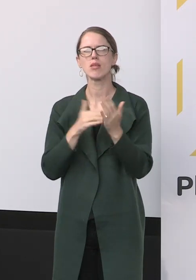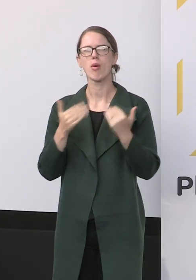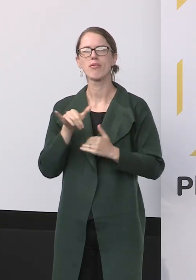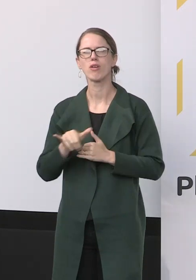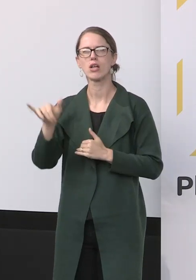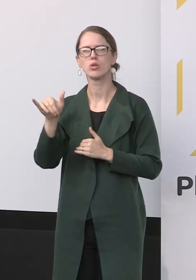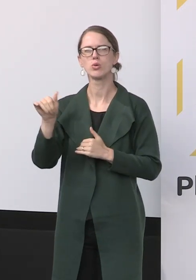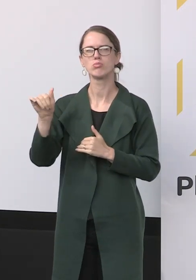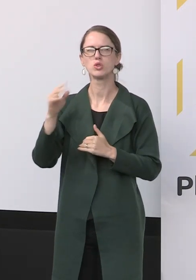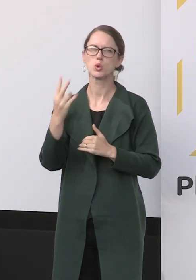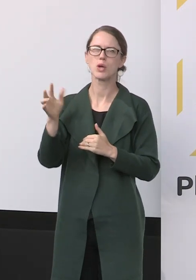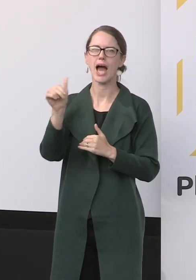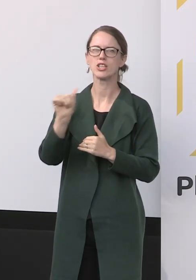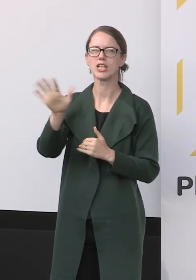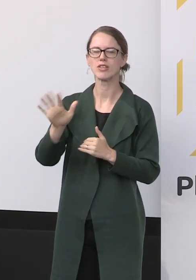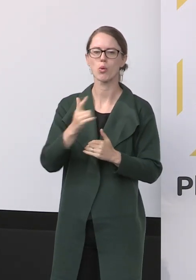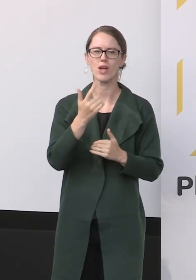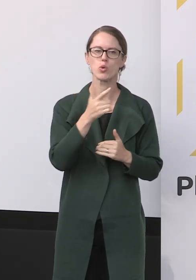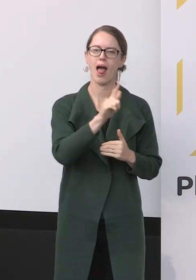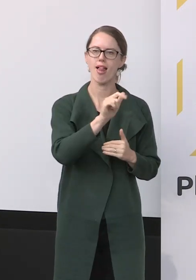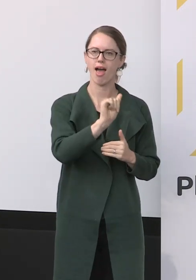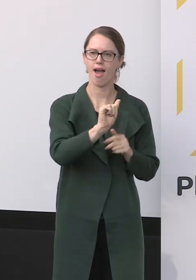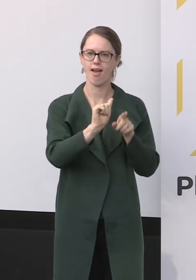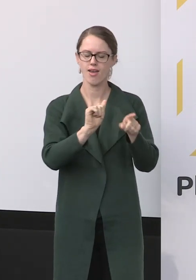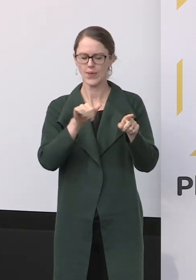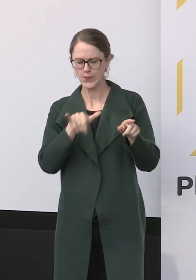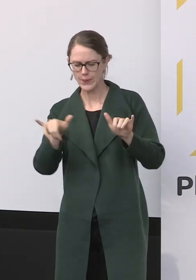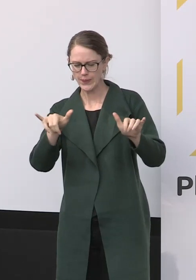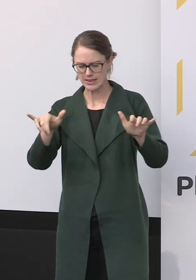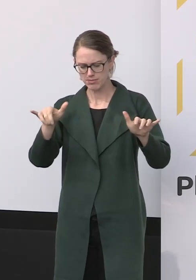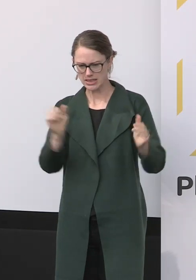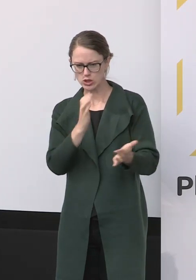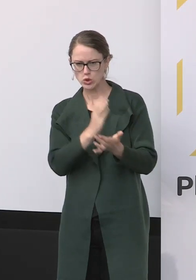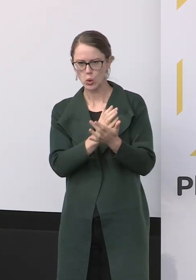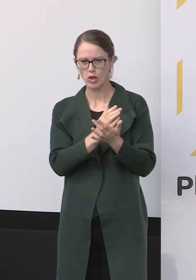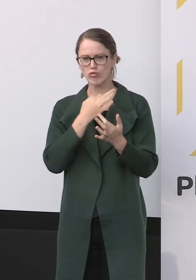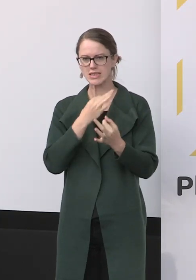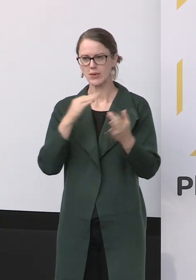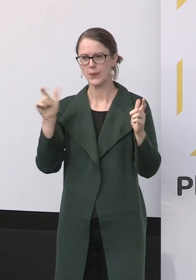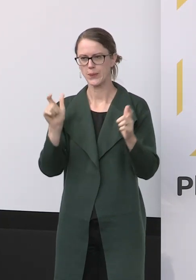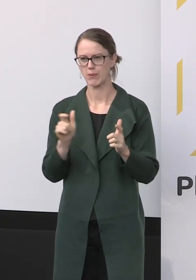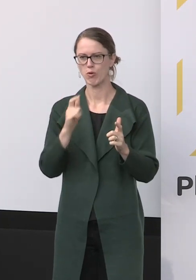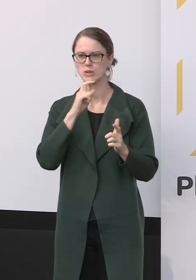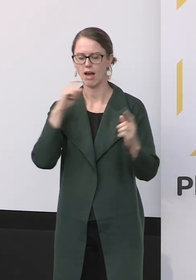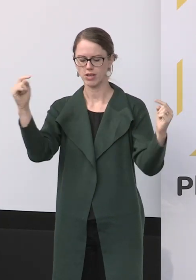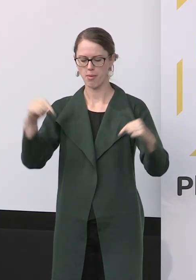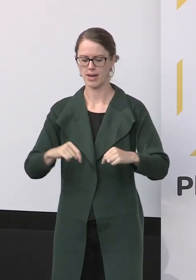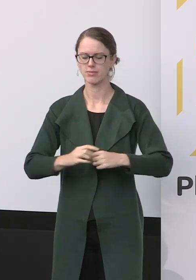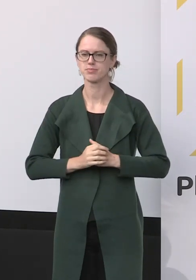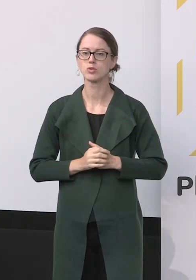Australia. So, flights out - at the moment, Air New Zealand